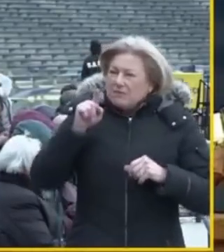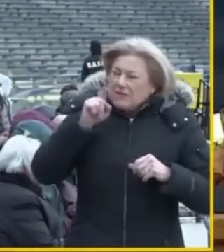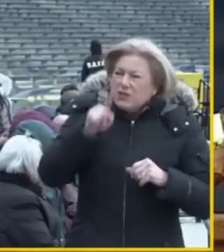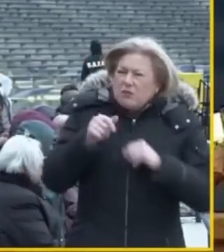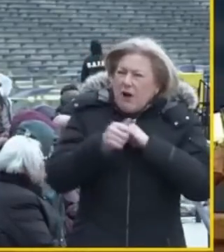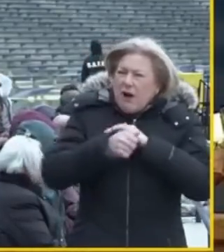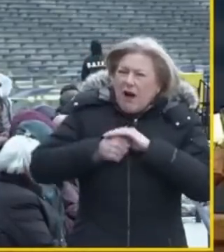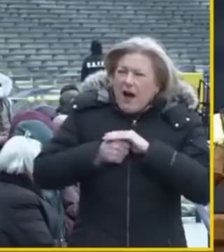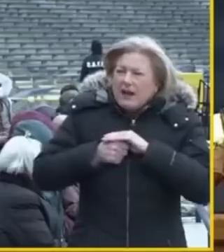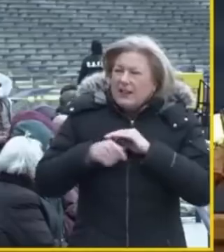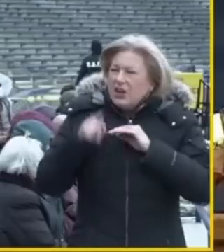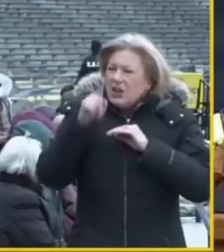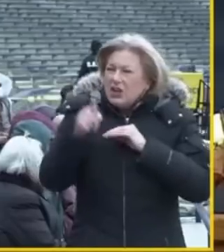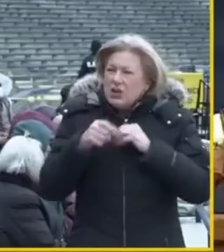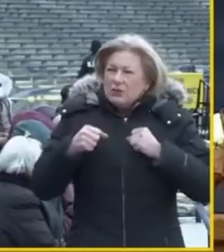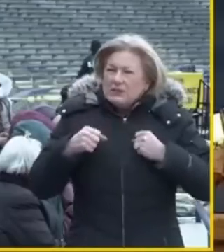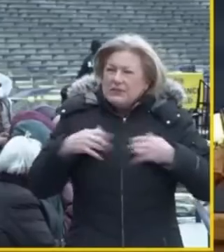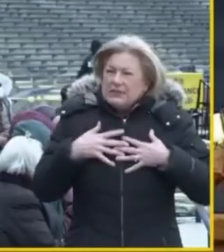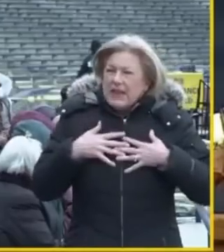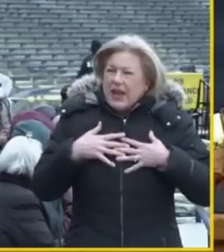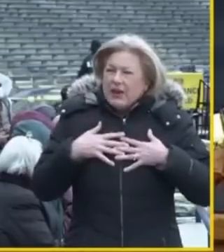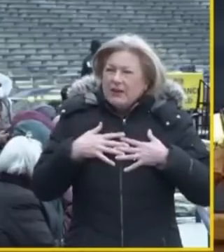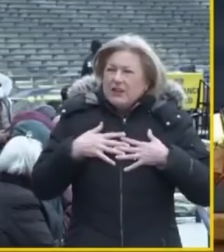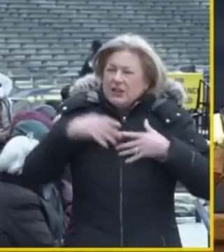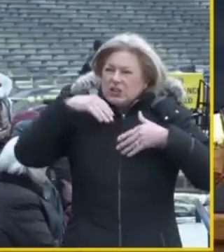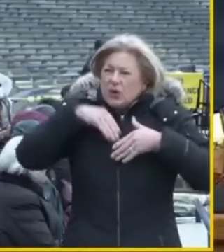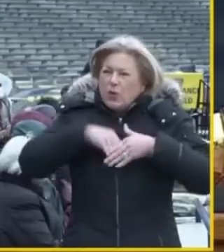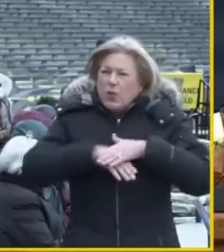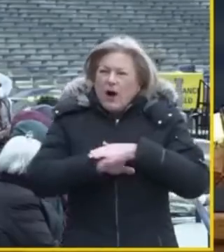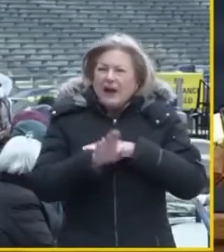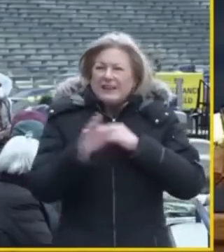You are scared to walk into the Big House.